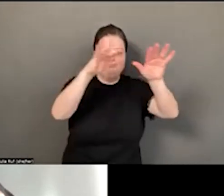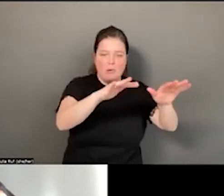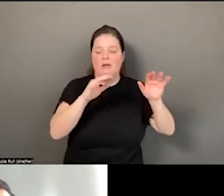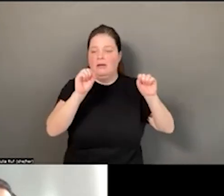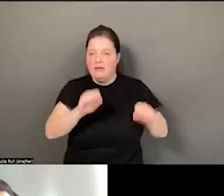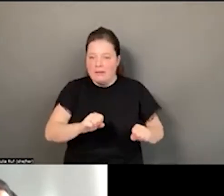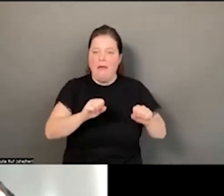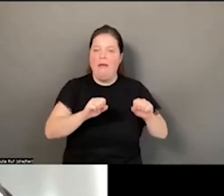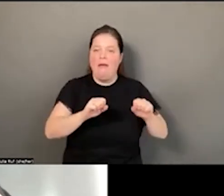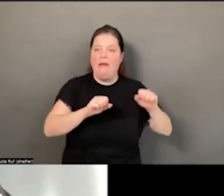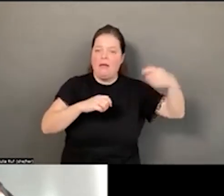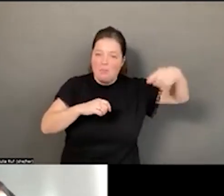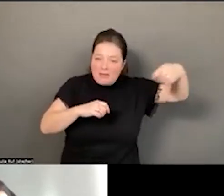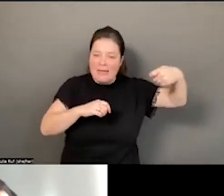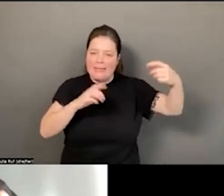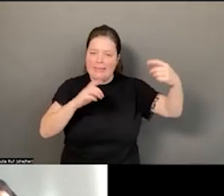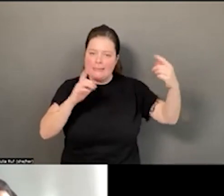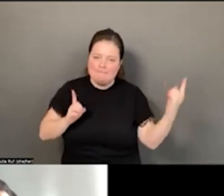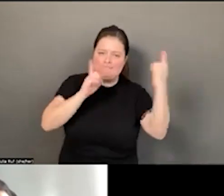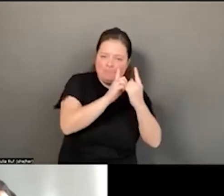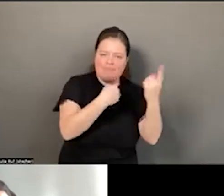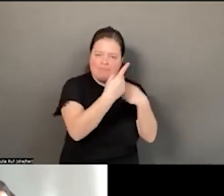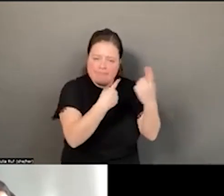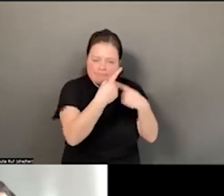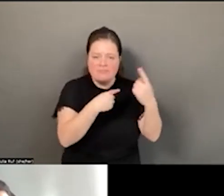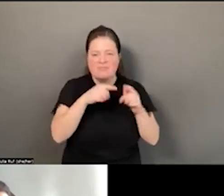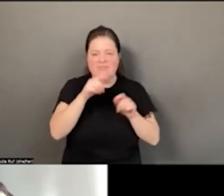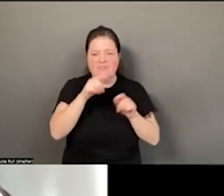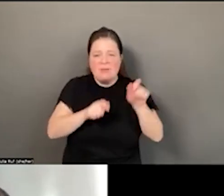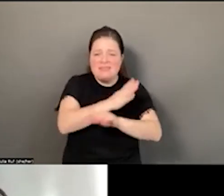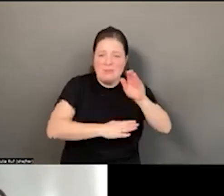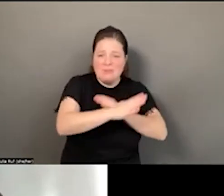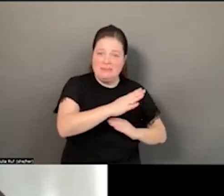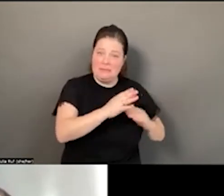what are the priorities for persons with disabilities. It's a way to show not only the strength